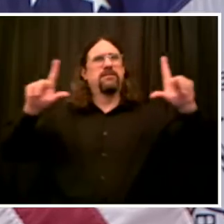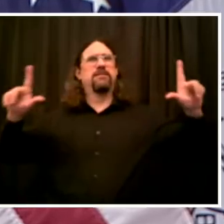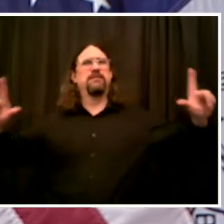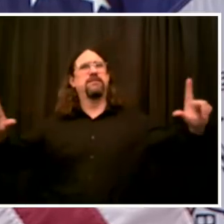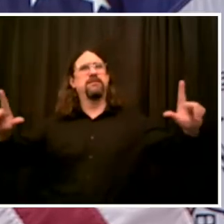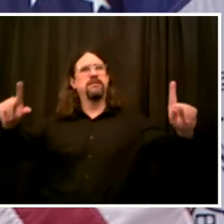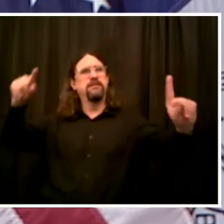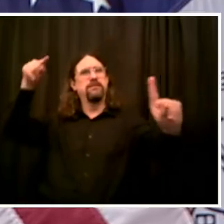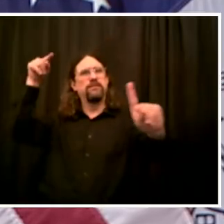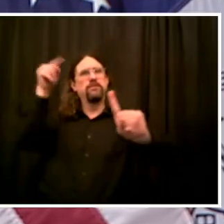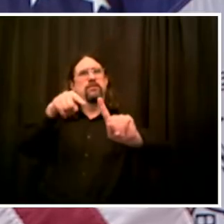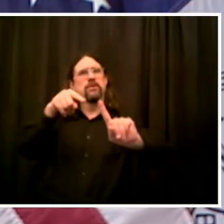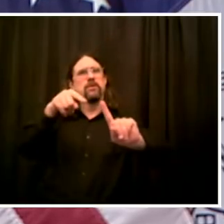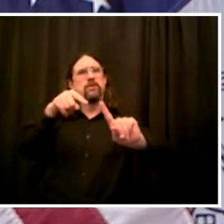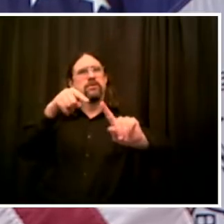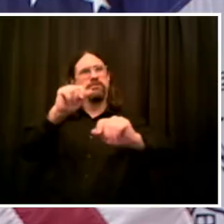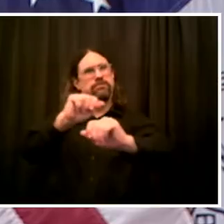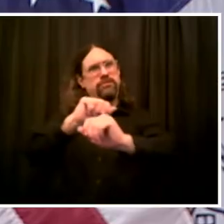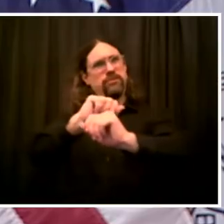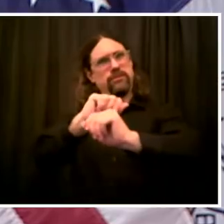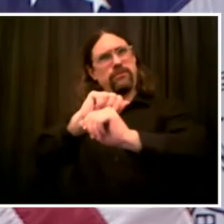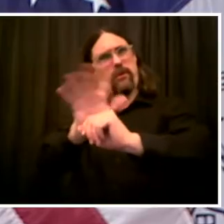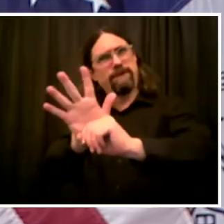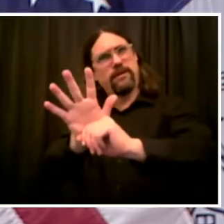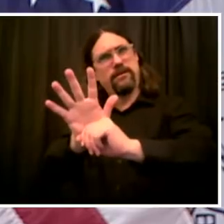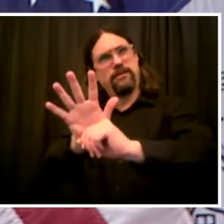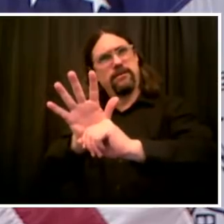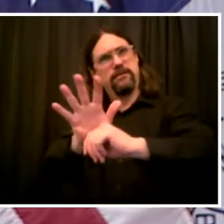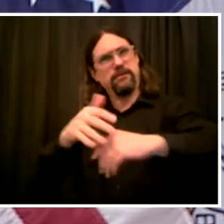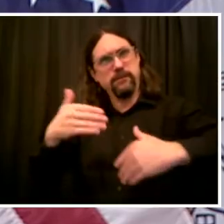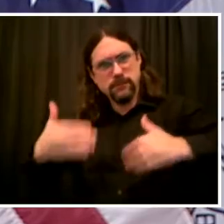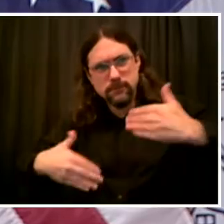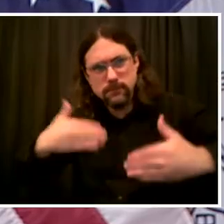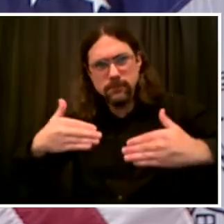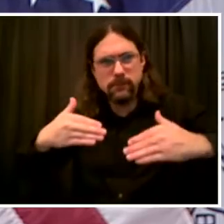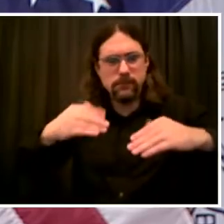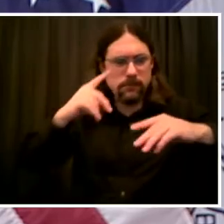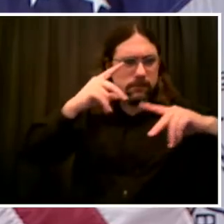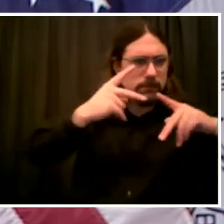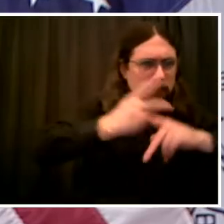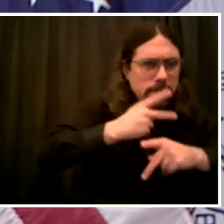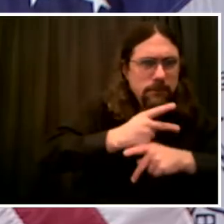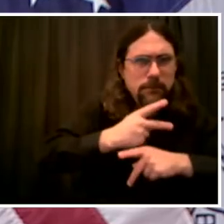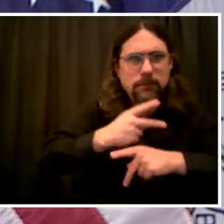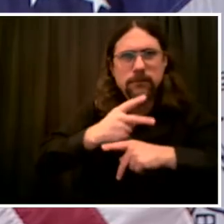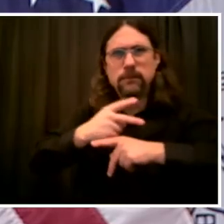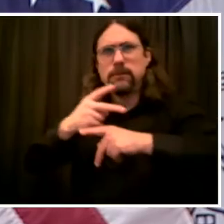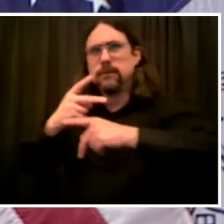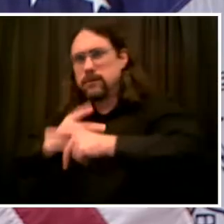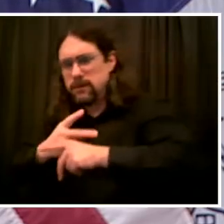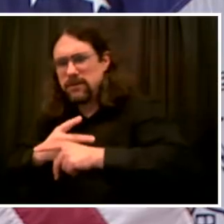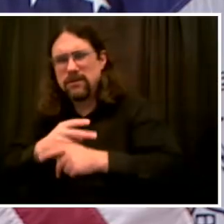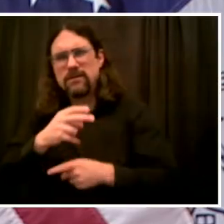DO HERE. IT'S NOT ABOUT -- I KNOW MANY OF THE QUESTIONS KIND OF COME DOWN TO THE PERSONALITIES AND